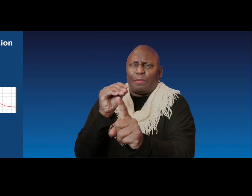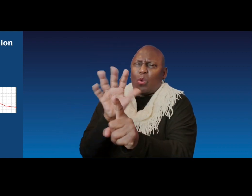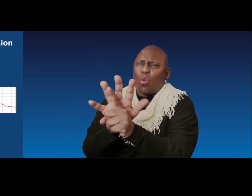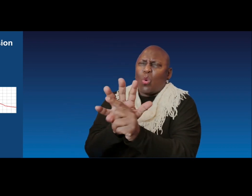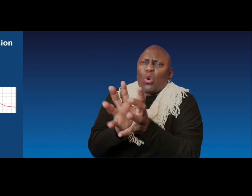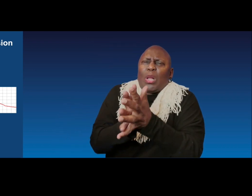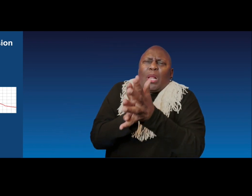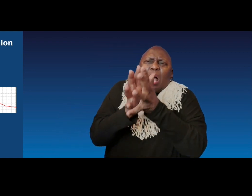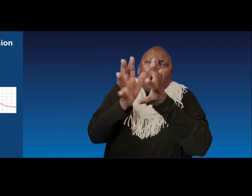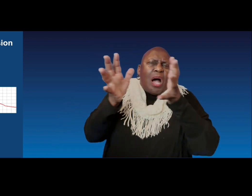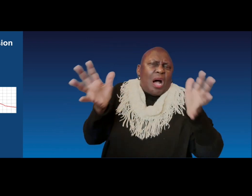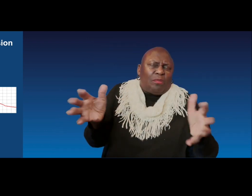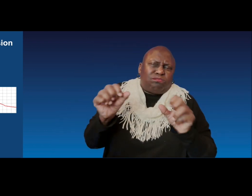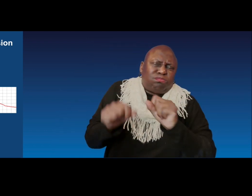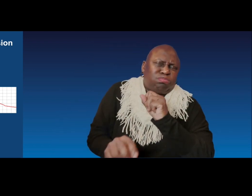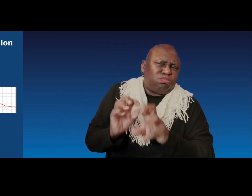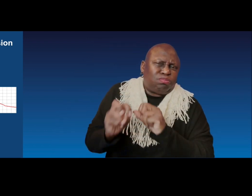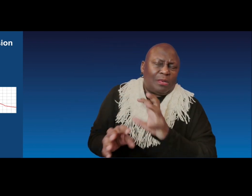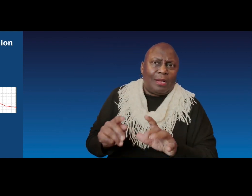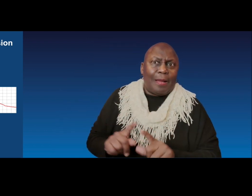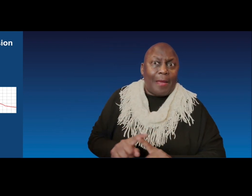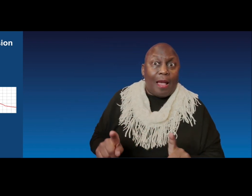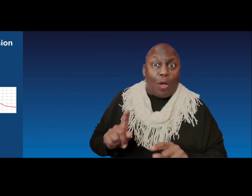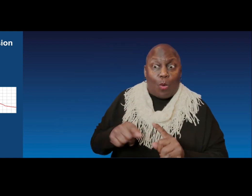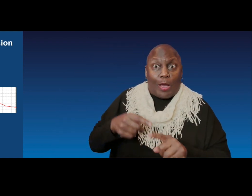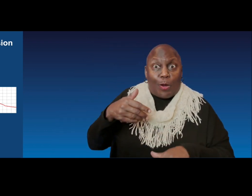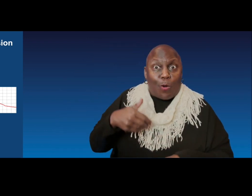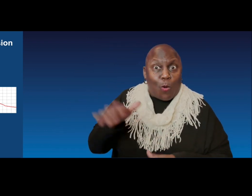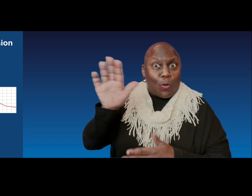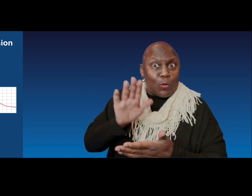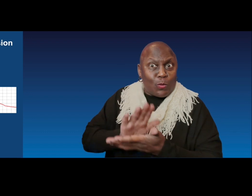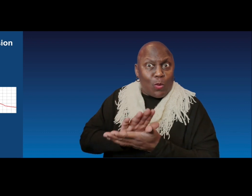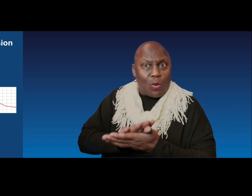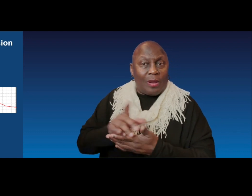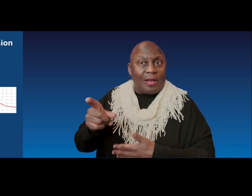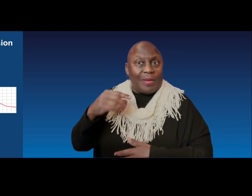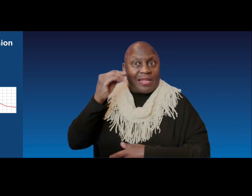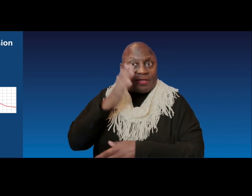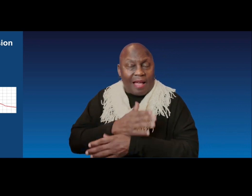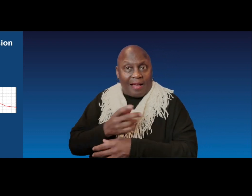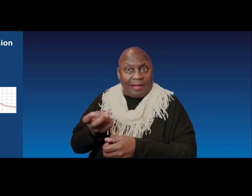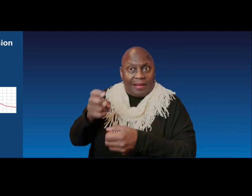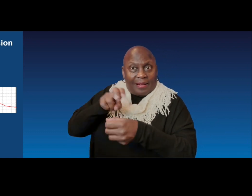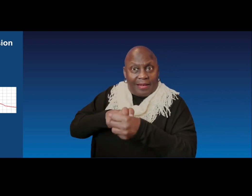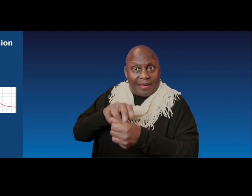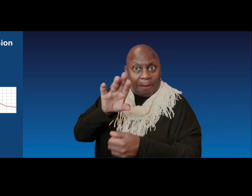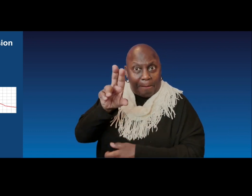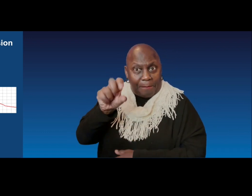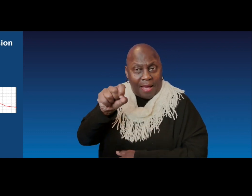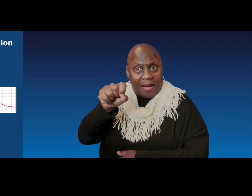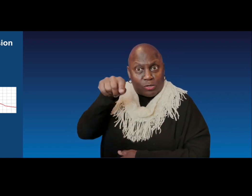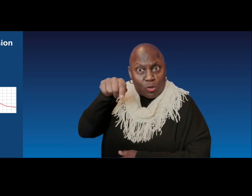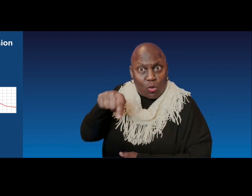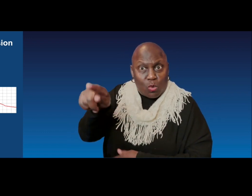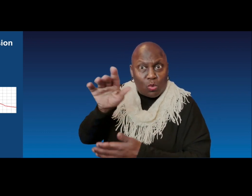My son had language at home through signing, and the TV volume turned on. So, yes, he was exposed to a lot of language.